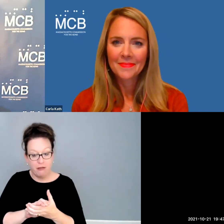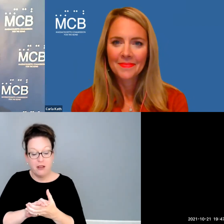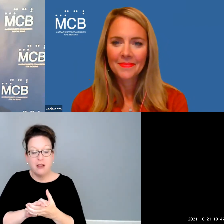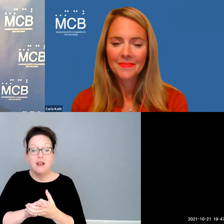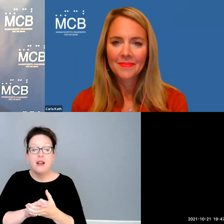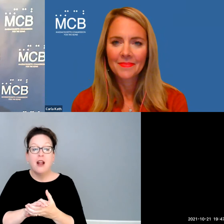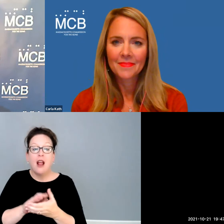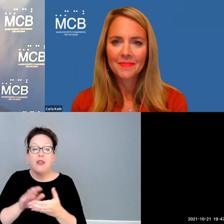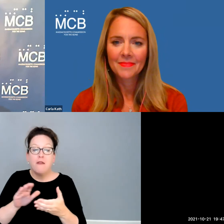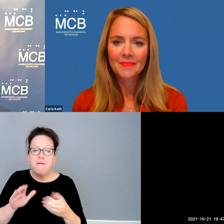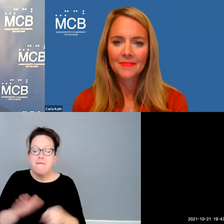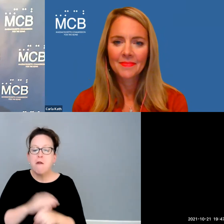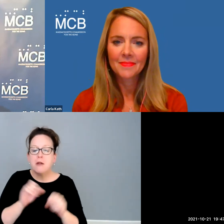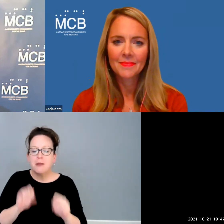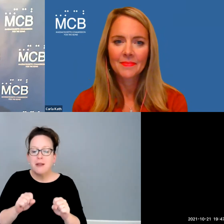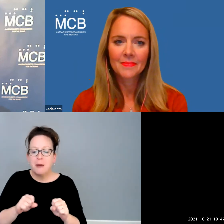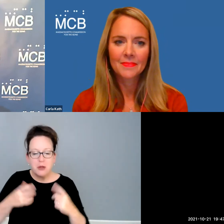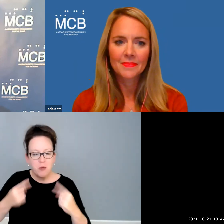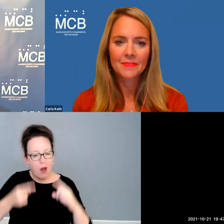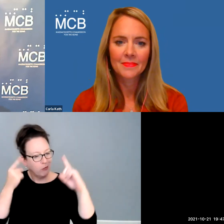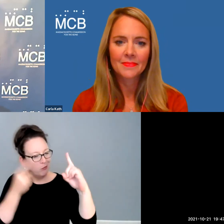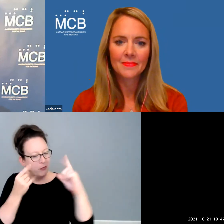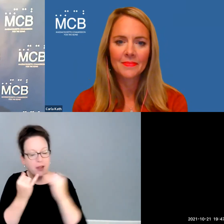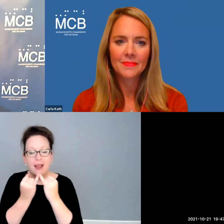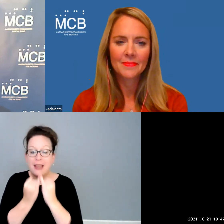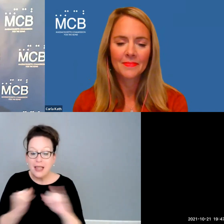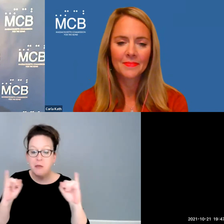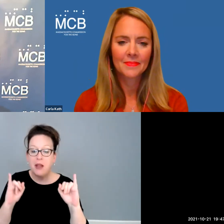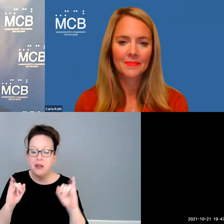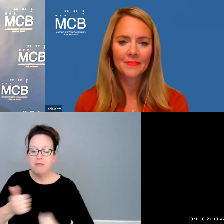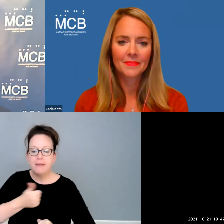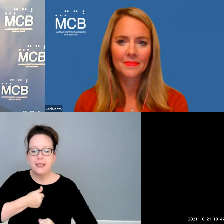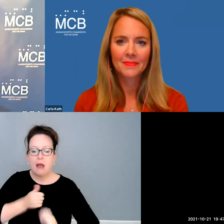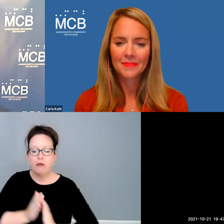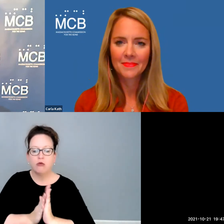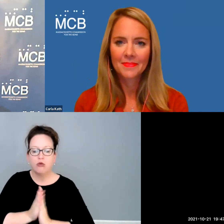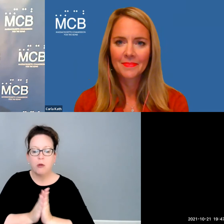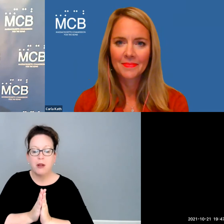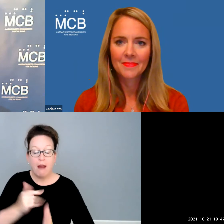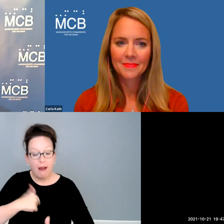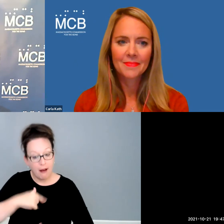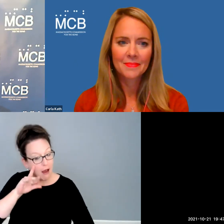independent and self-determined and I believe that work can really help bring those and